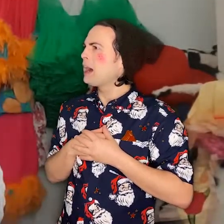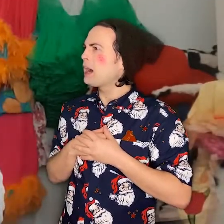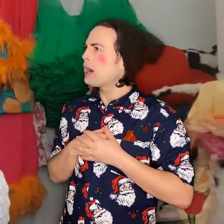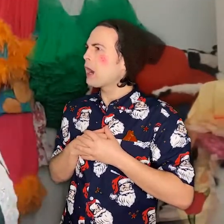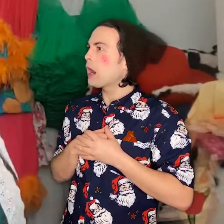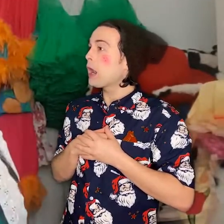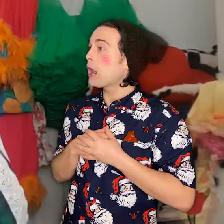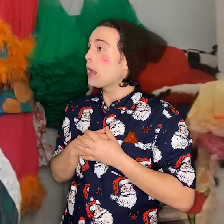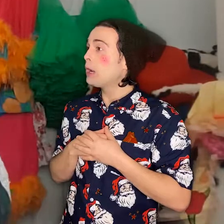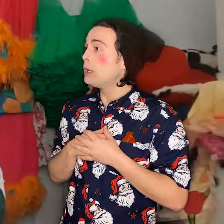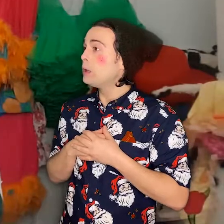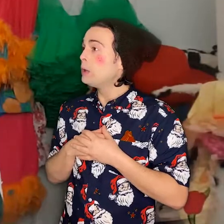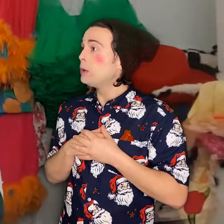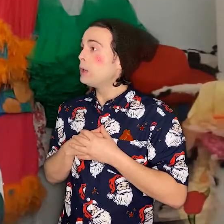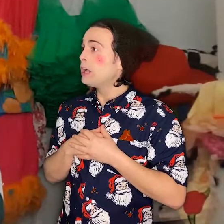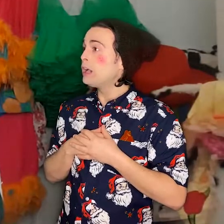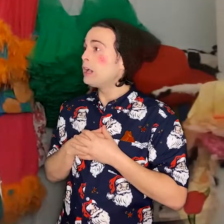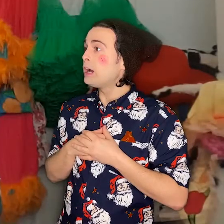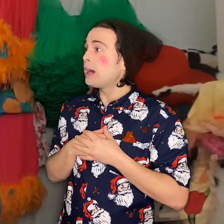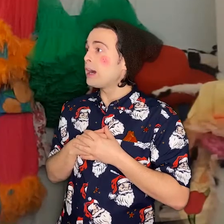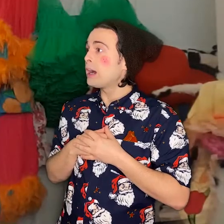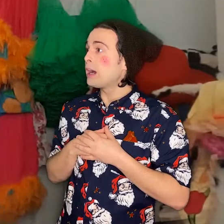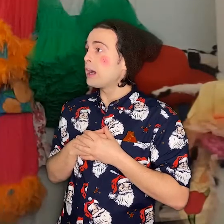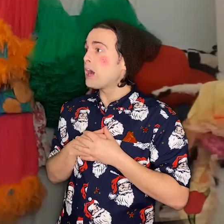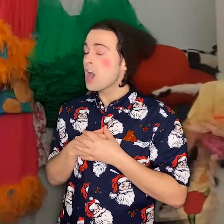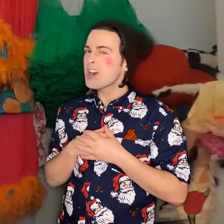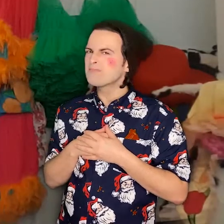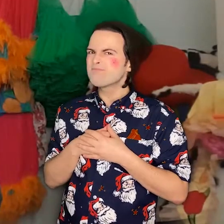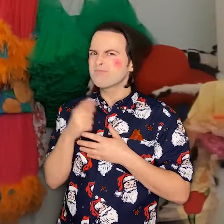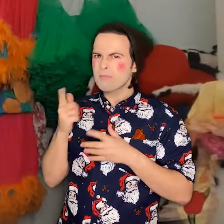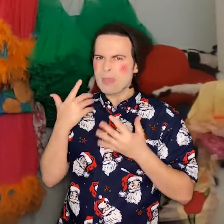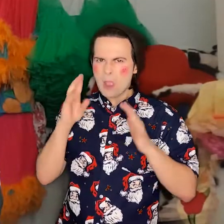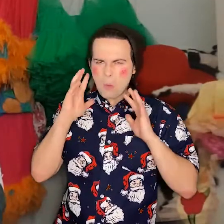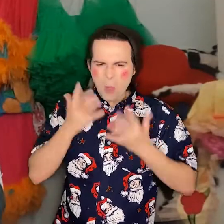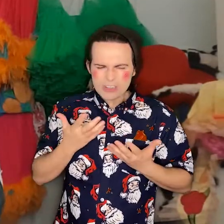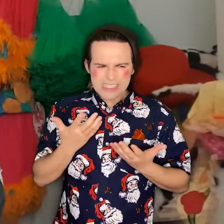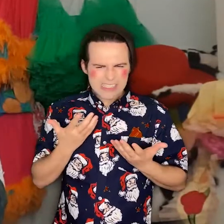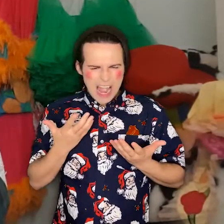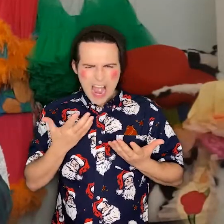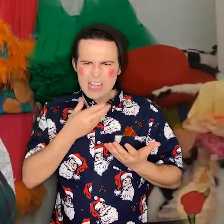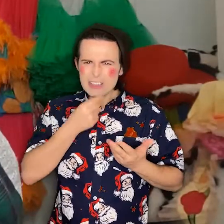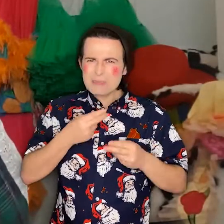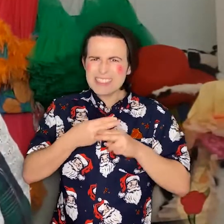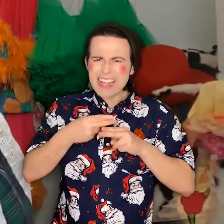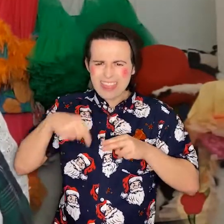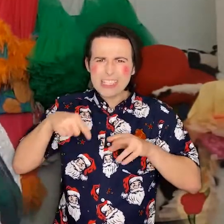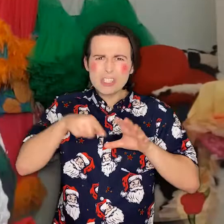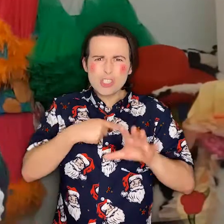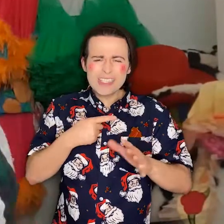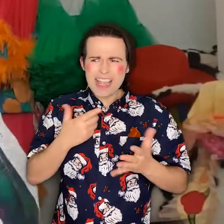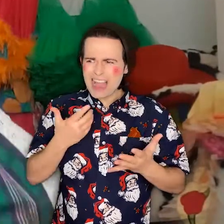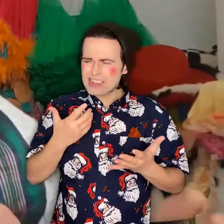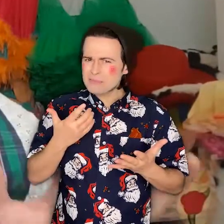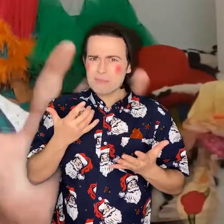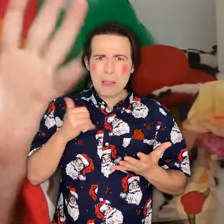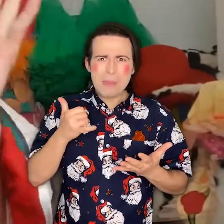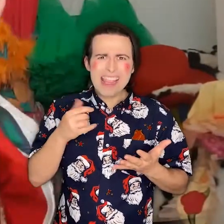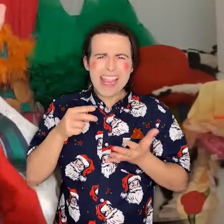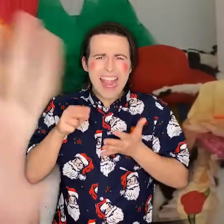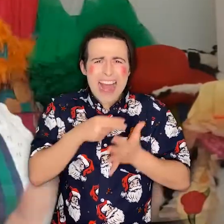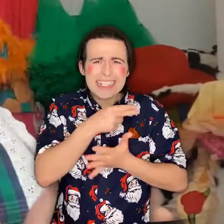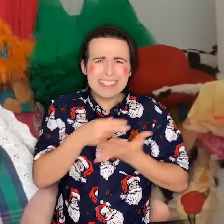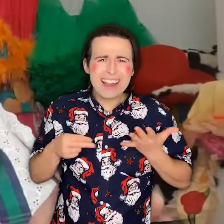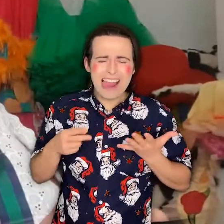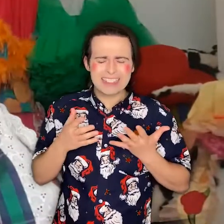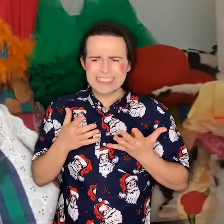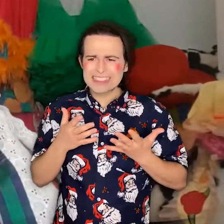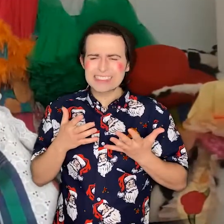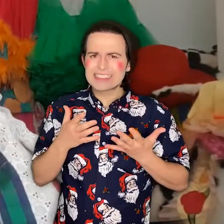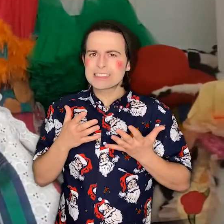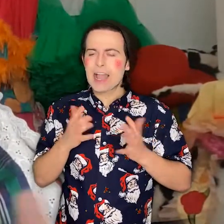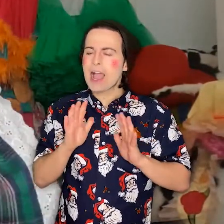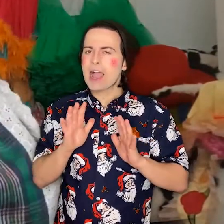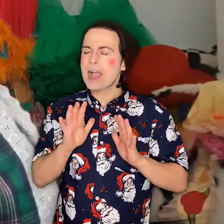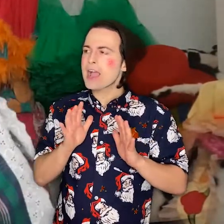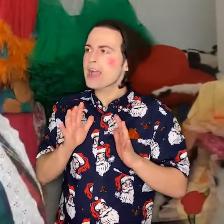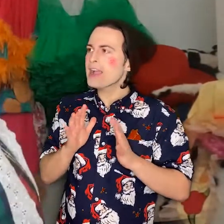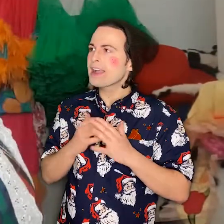I was that worried when Mother Goose had to cancel. She’s fine by the way, I’ve just realised